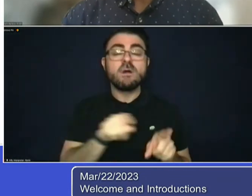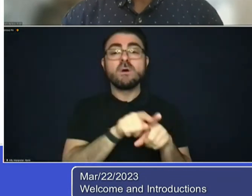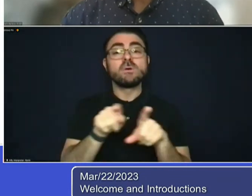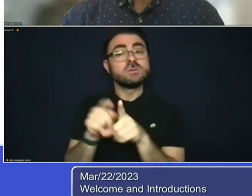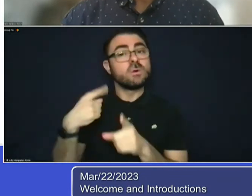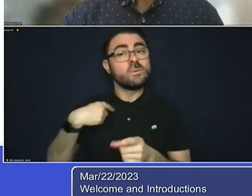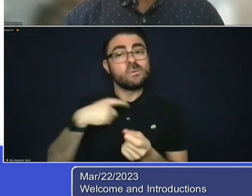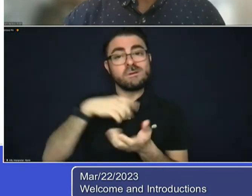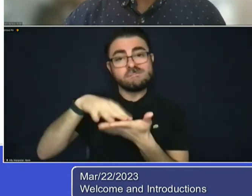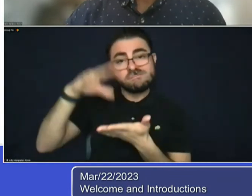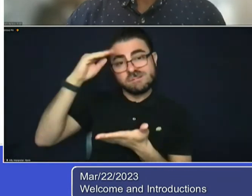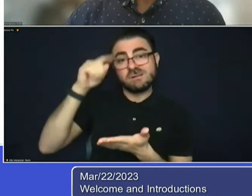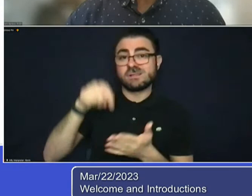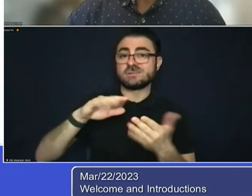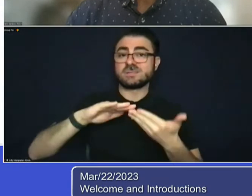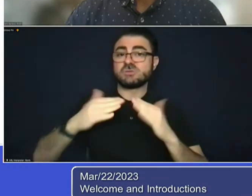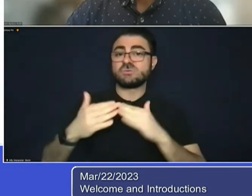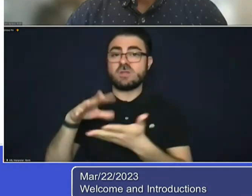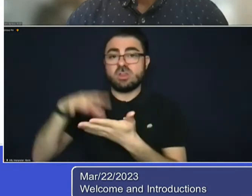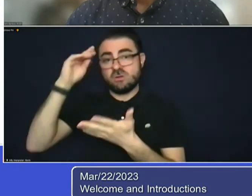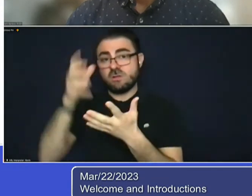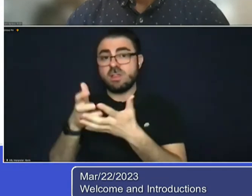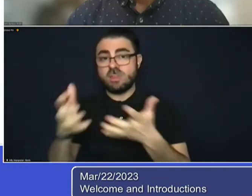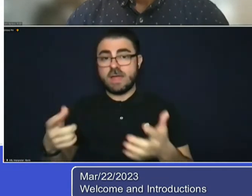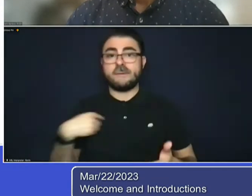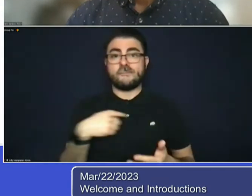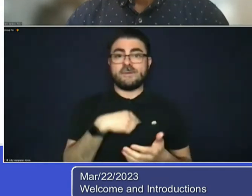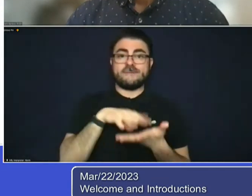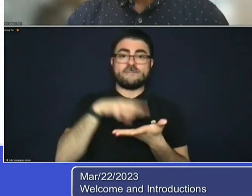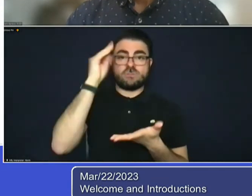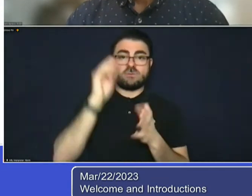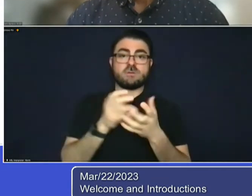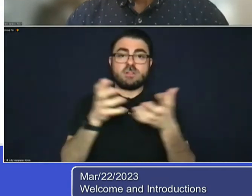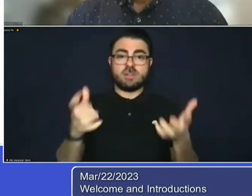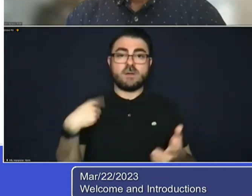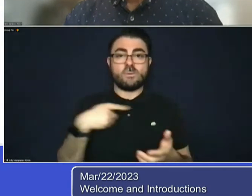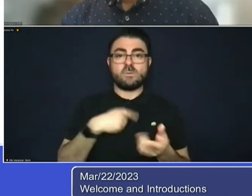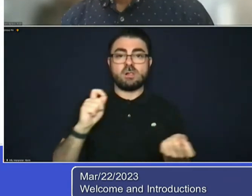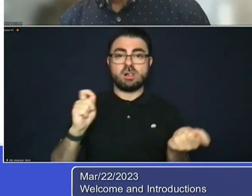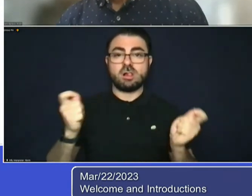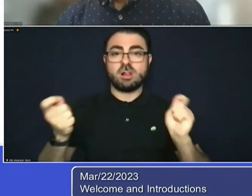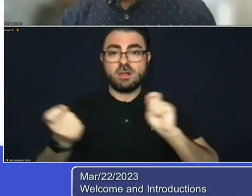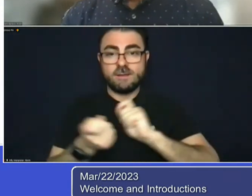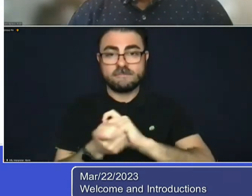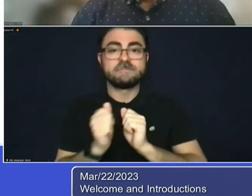A LOT. WE ALSO KNOW THAT THE COMMUNITY HAS LEARNED A LOT, AND WE KNOW